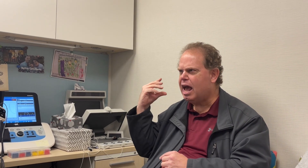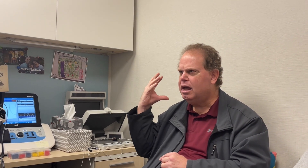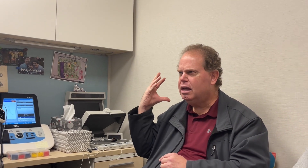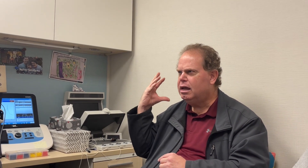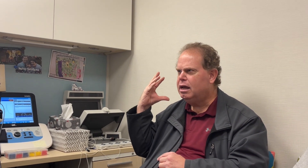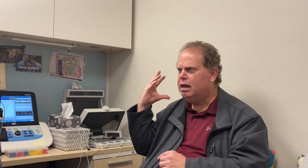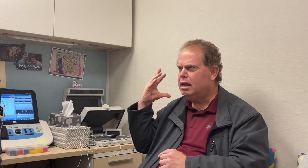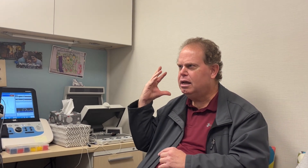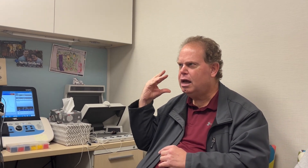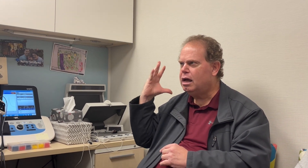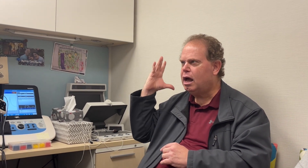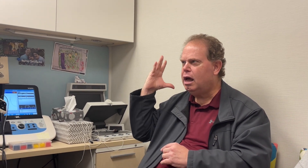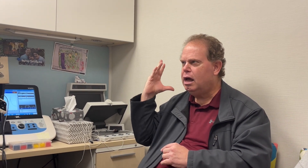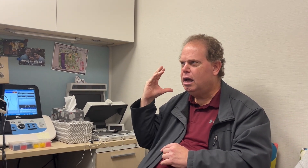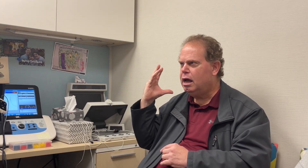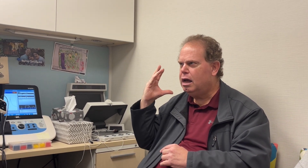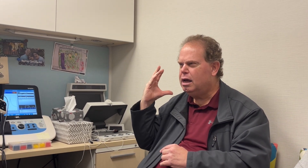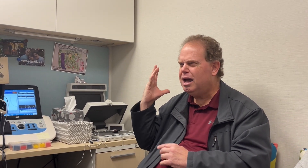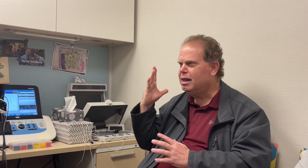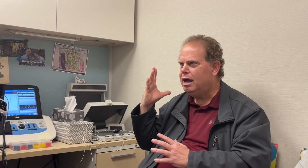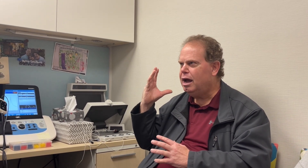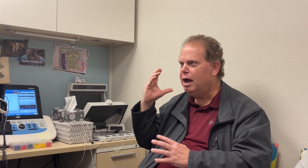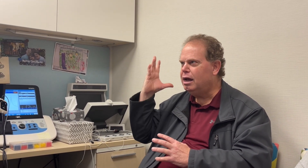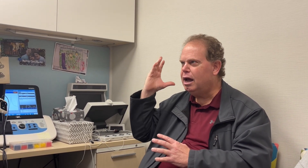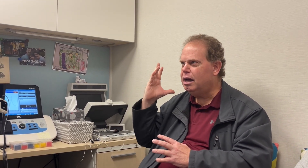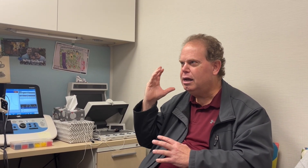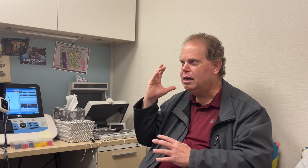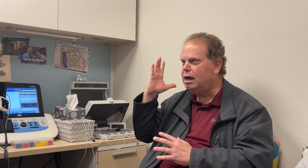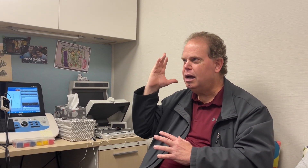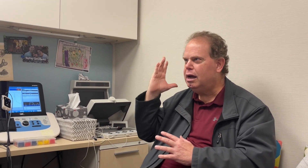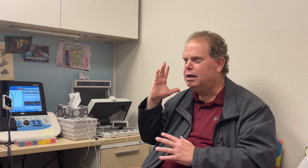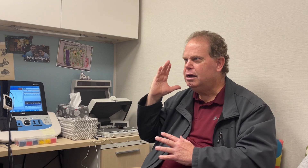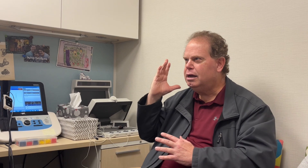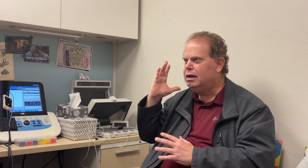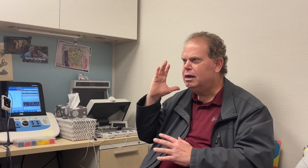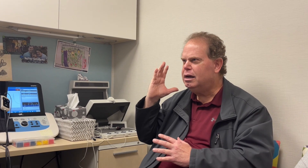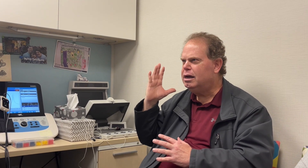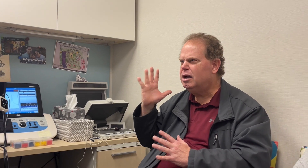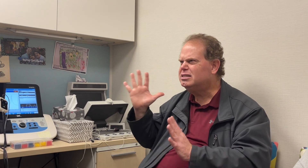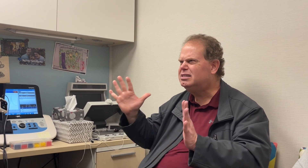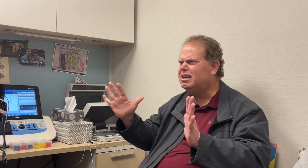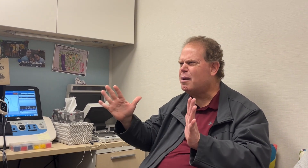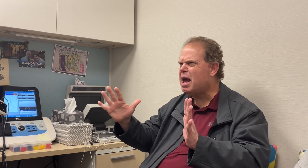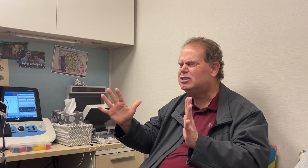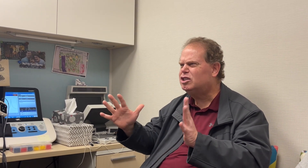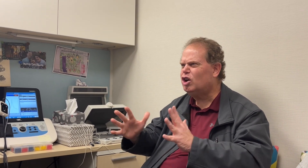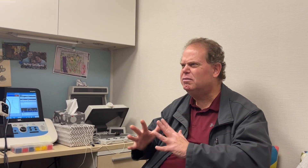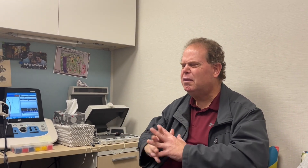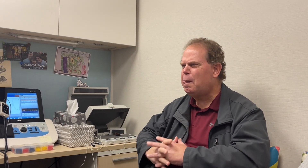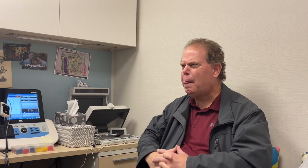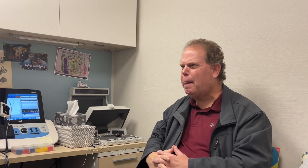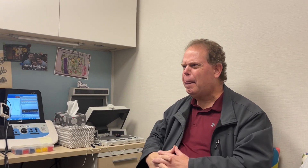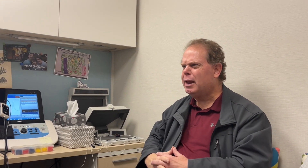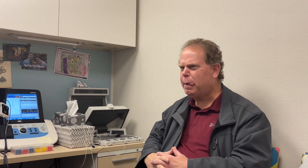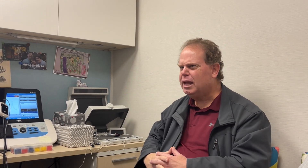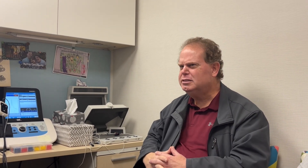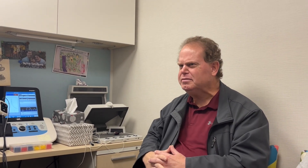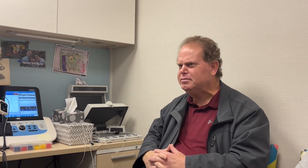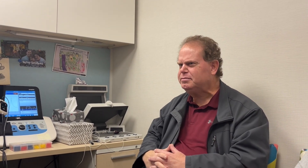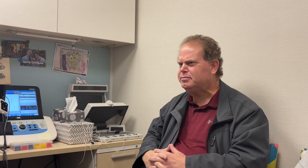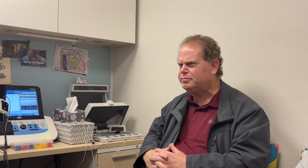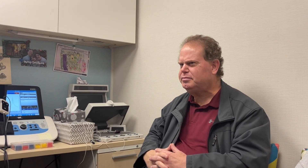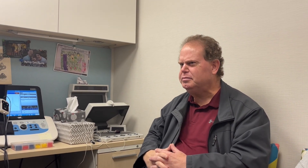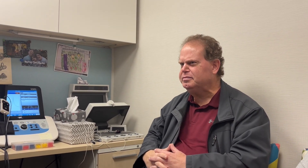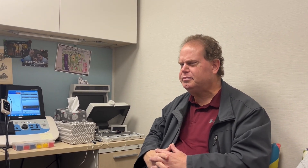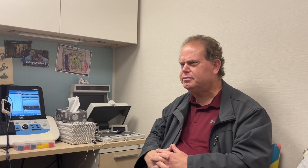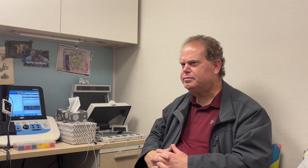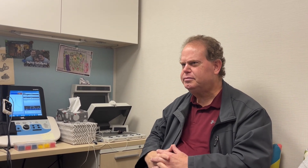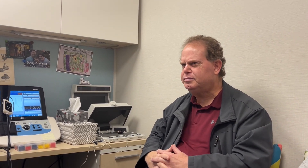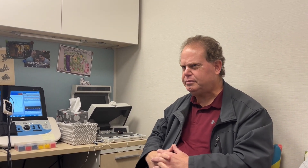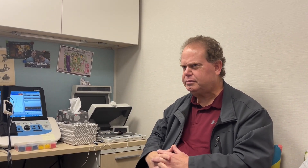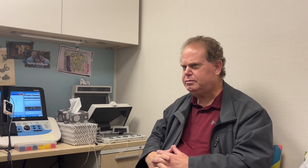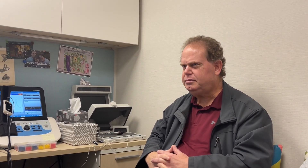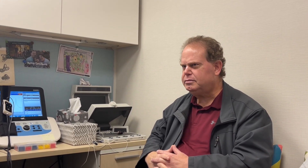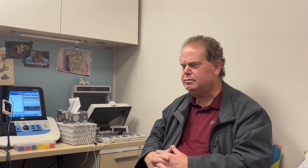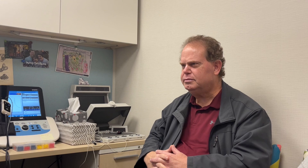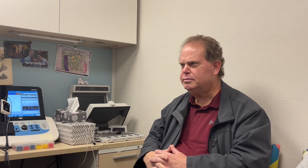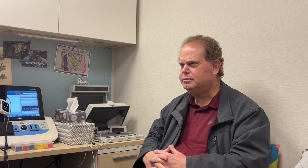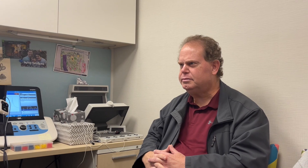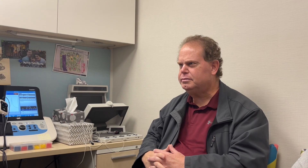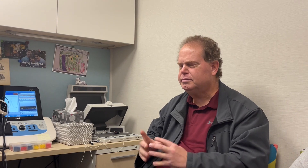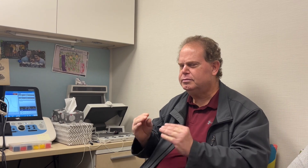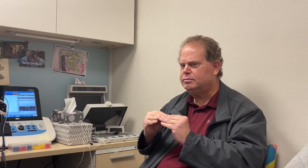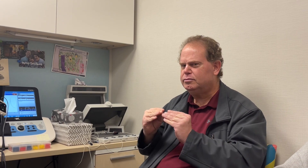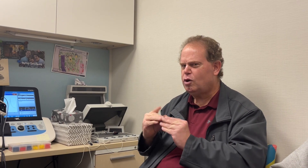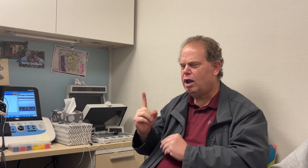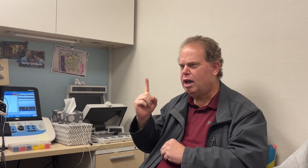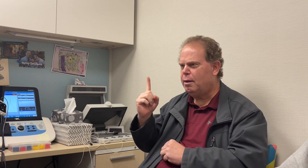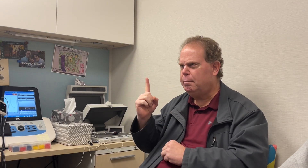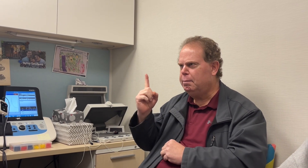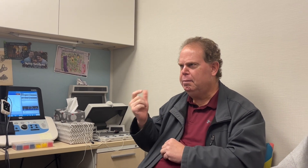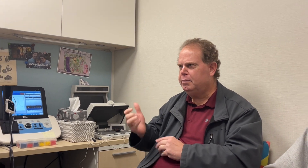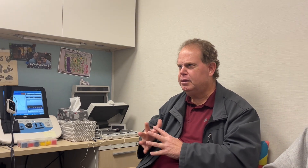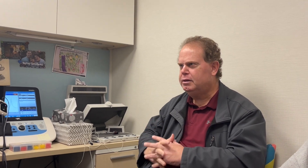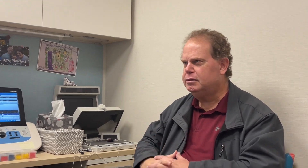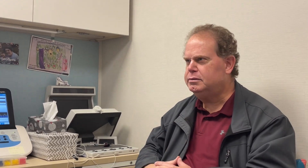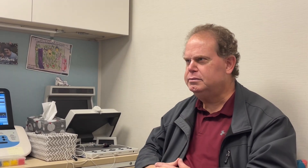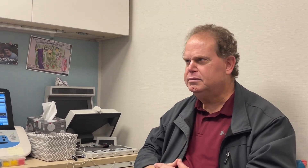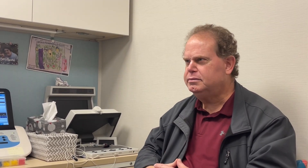like yeah yeah that's okay that's okay um I'm going to turn it up again keep going one two